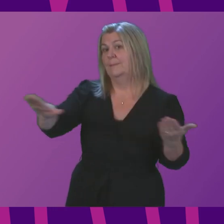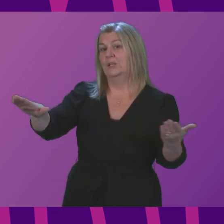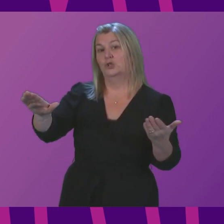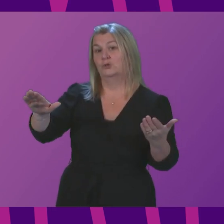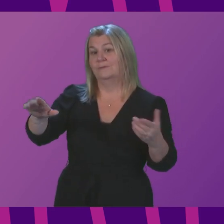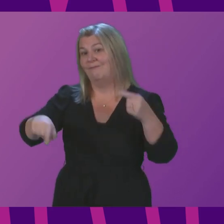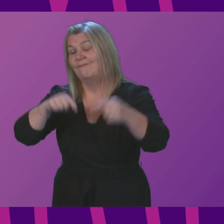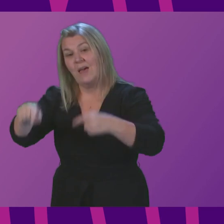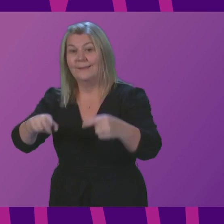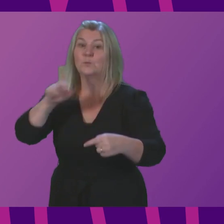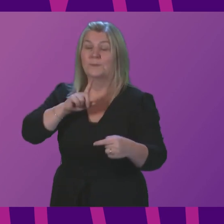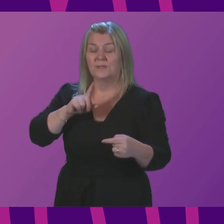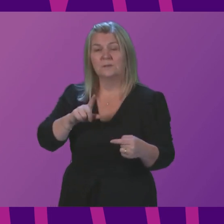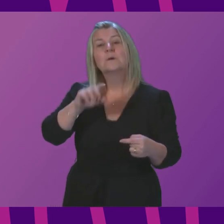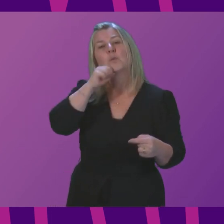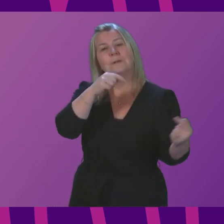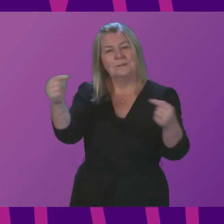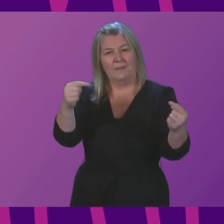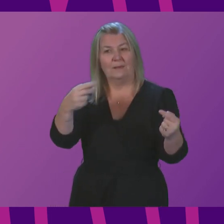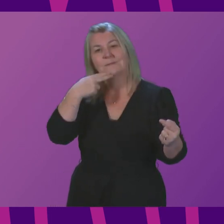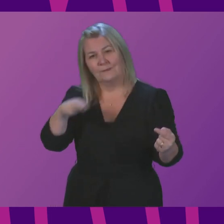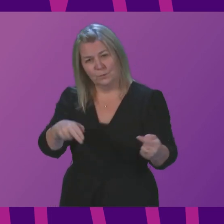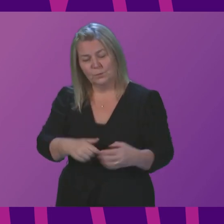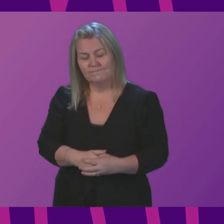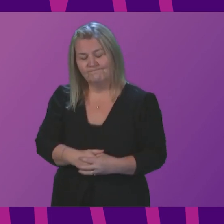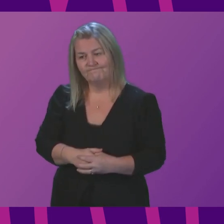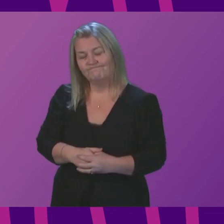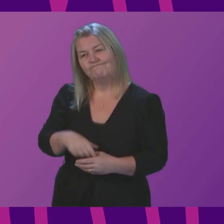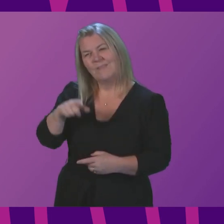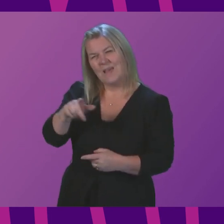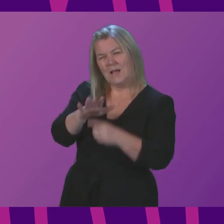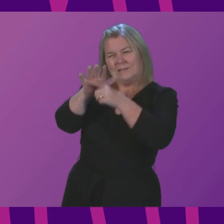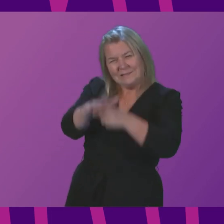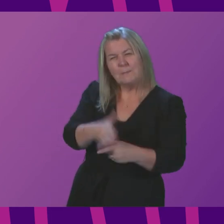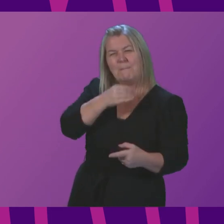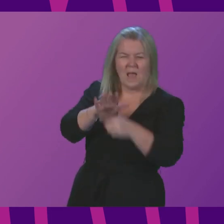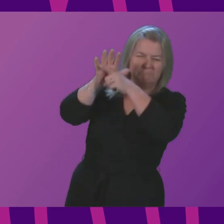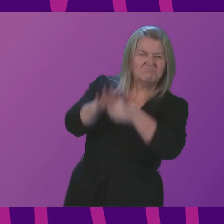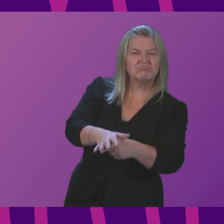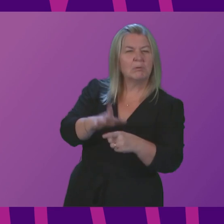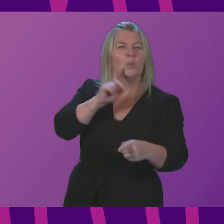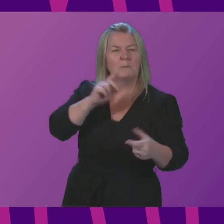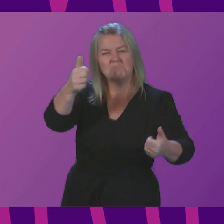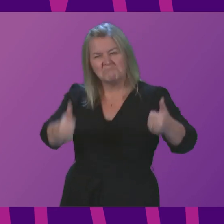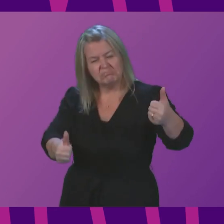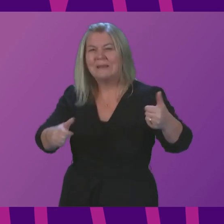debating that later. Sexism and misogyny remain entrenched in our society, and the rise in